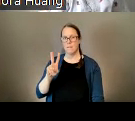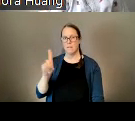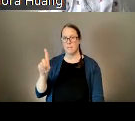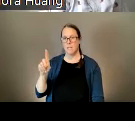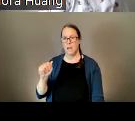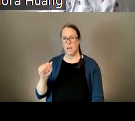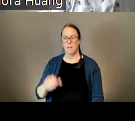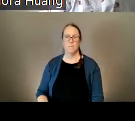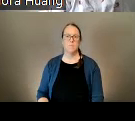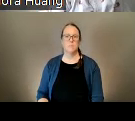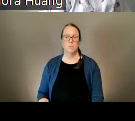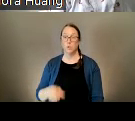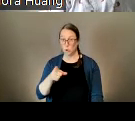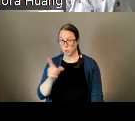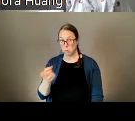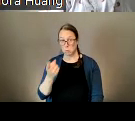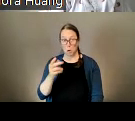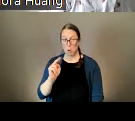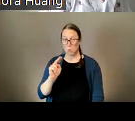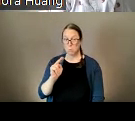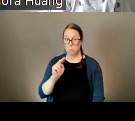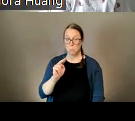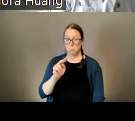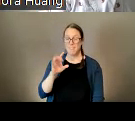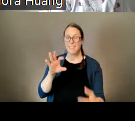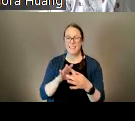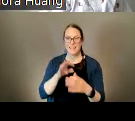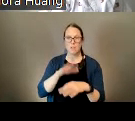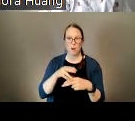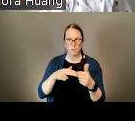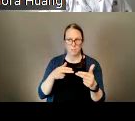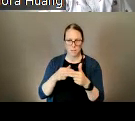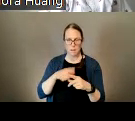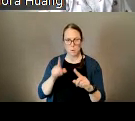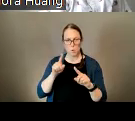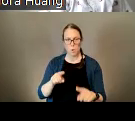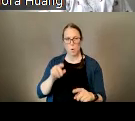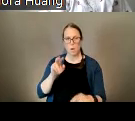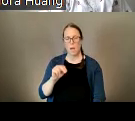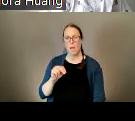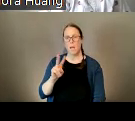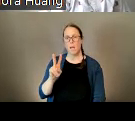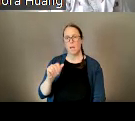And so you can go to which the link is on the slide, but you can go to nvaccess.org